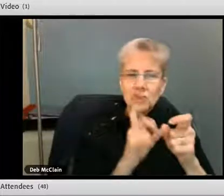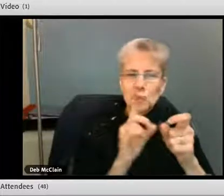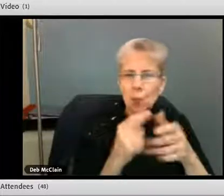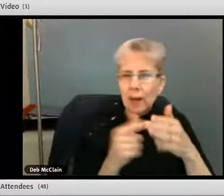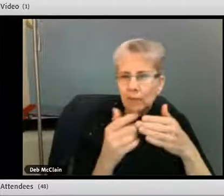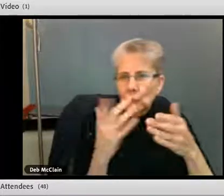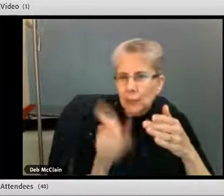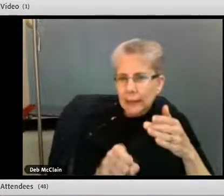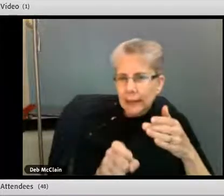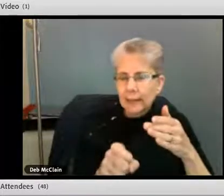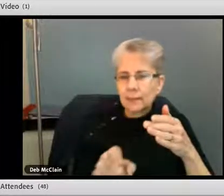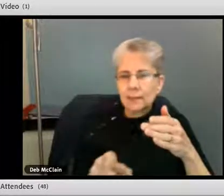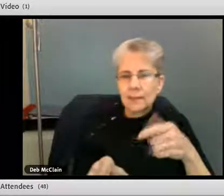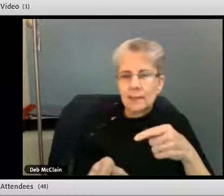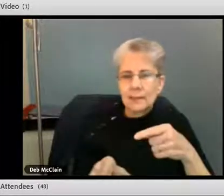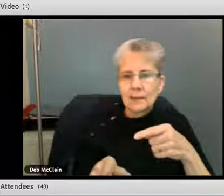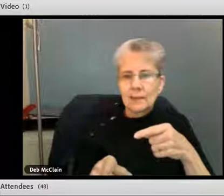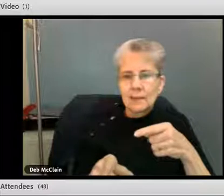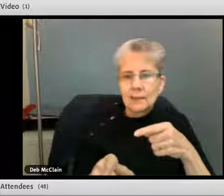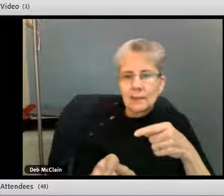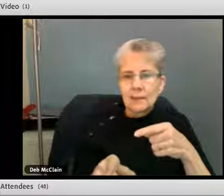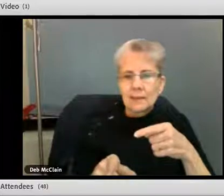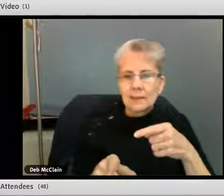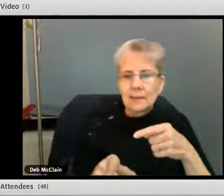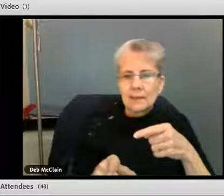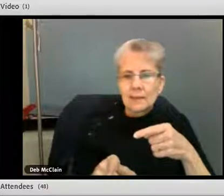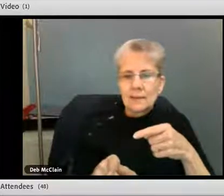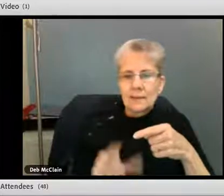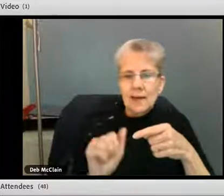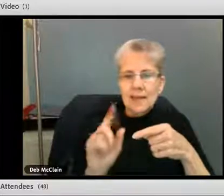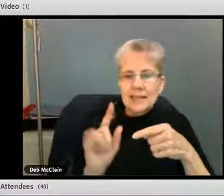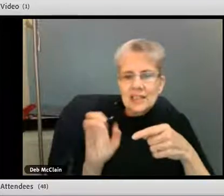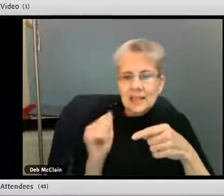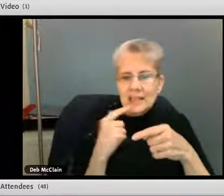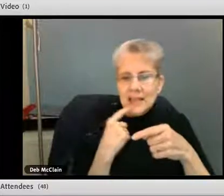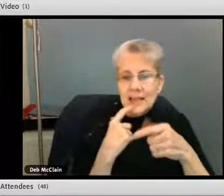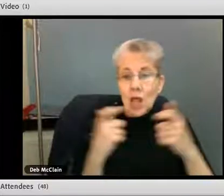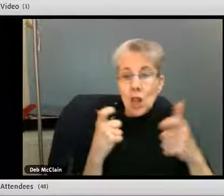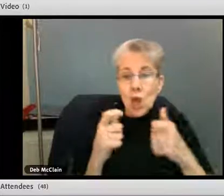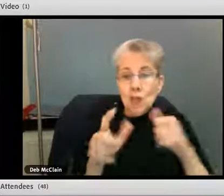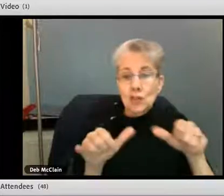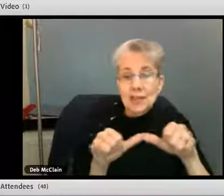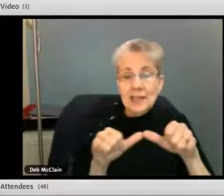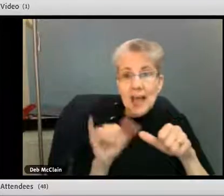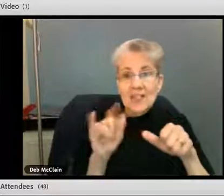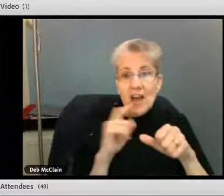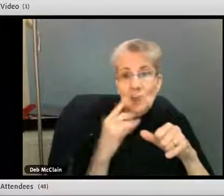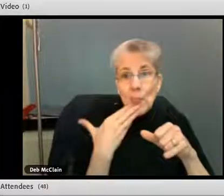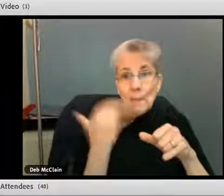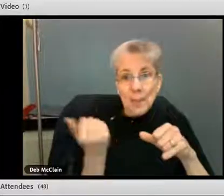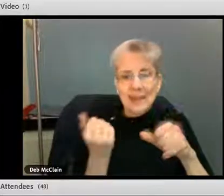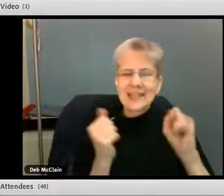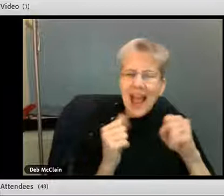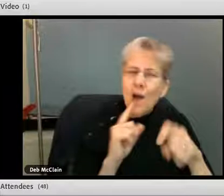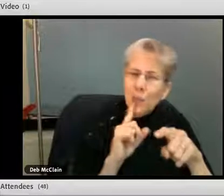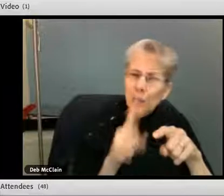Cece is saying larger size files are the best. So, really just -- it's free. It's not costing any more to download the large image.